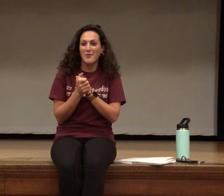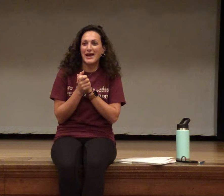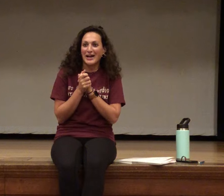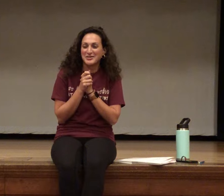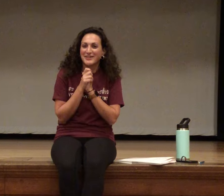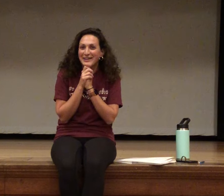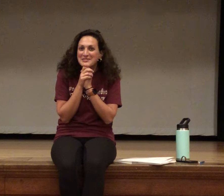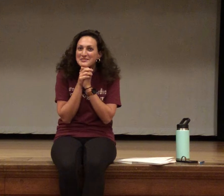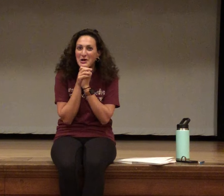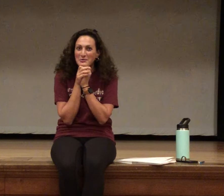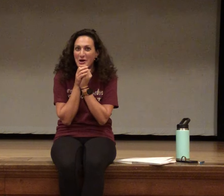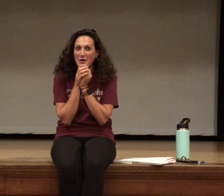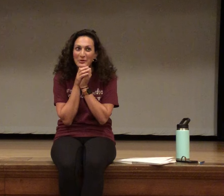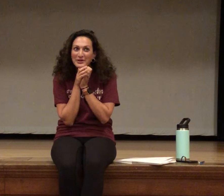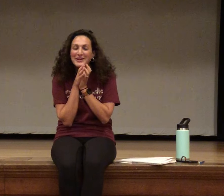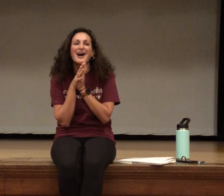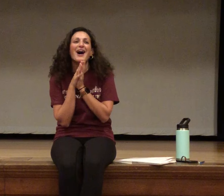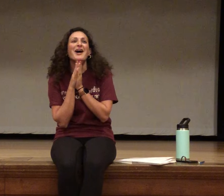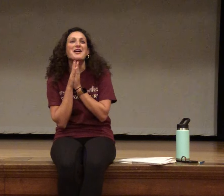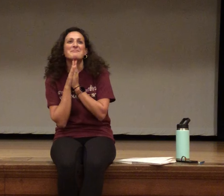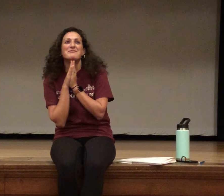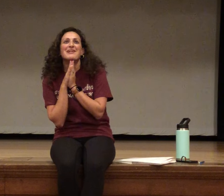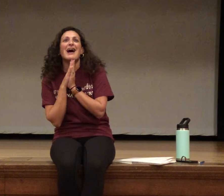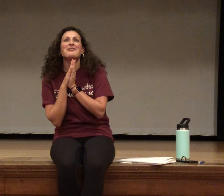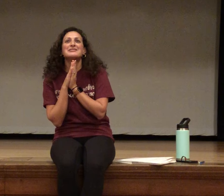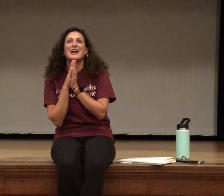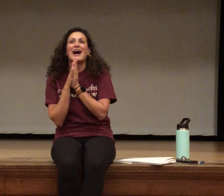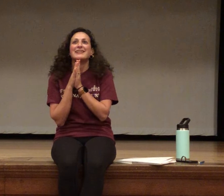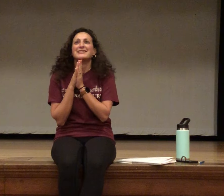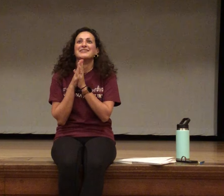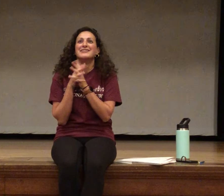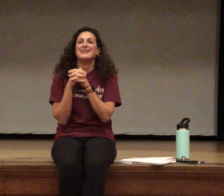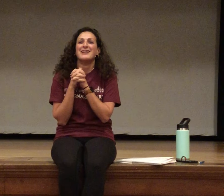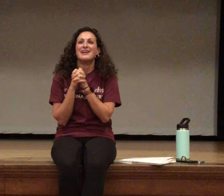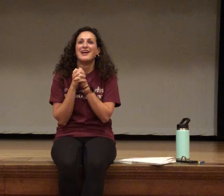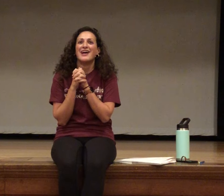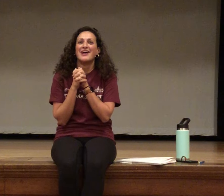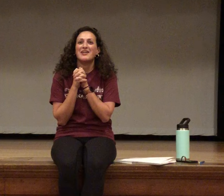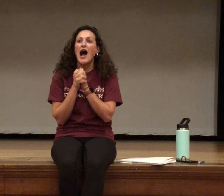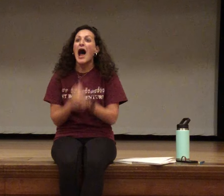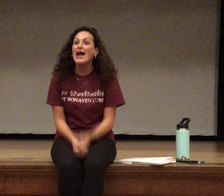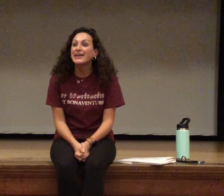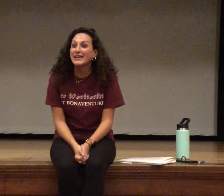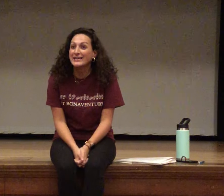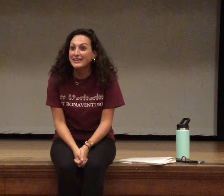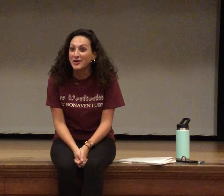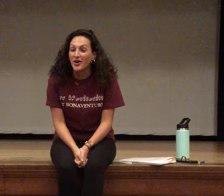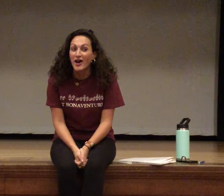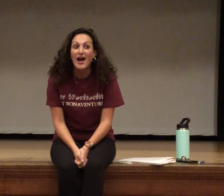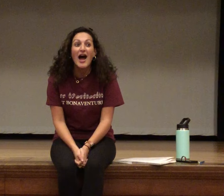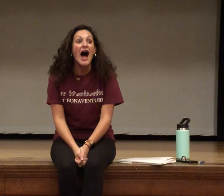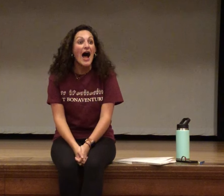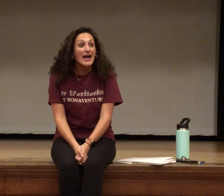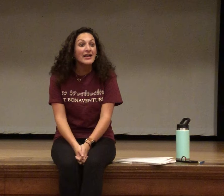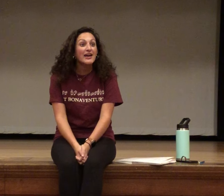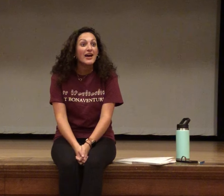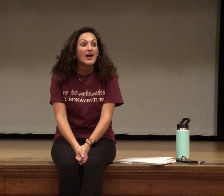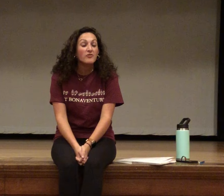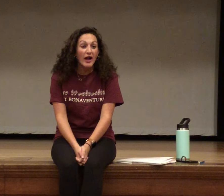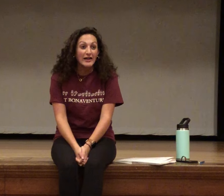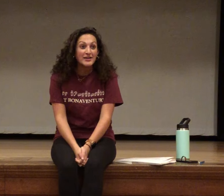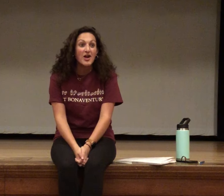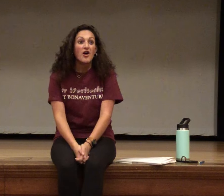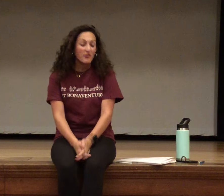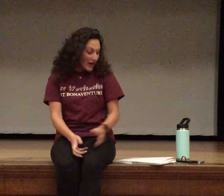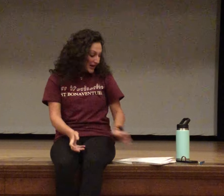oh my gosh I don't know um I would sign because I can't spell from I can't either right right